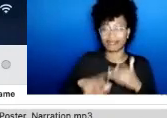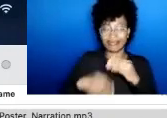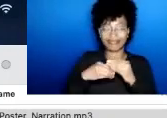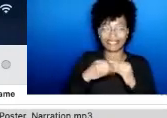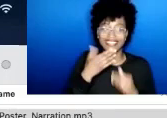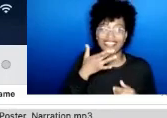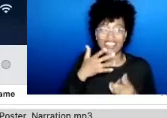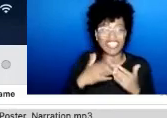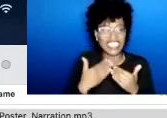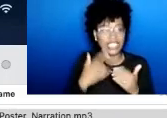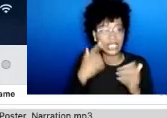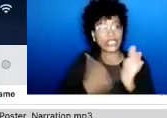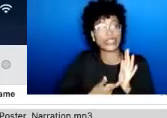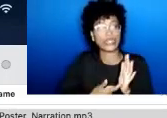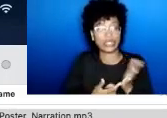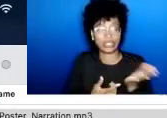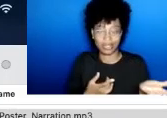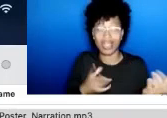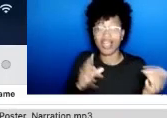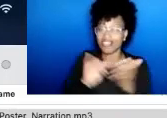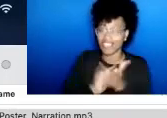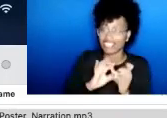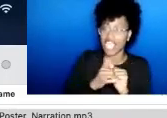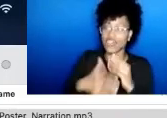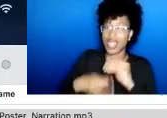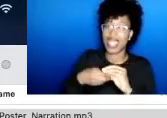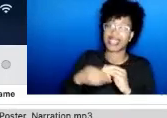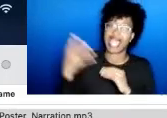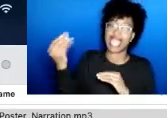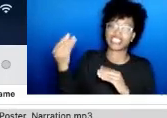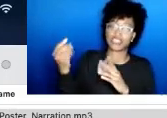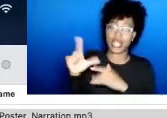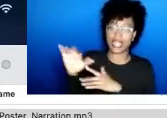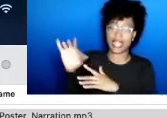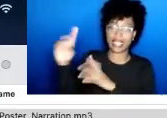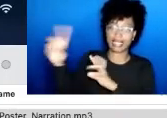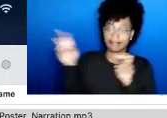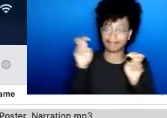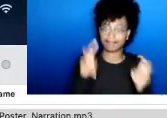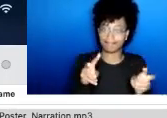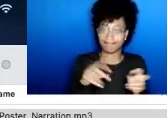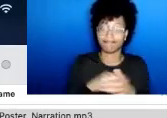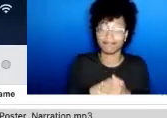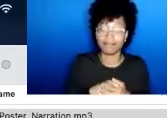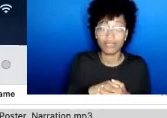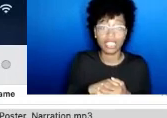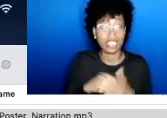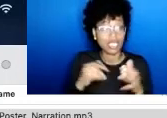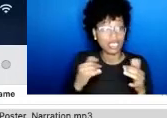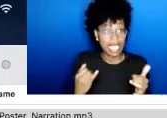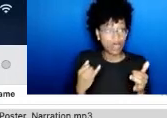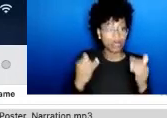is the way that you had external links. 07:07:21 Let's go down here, and this is one